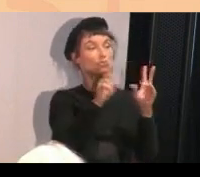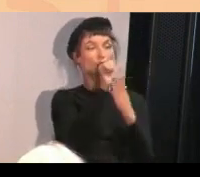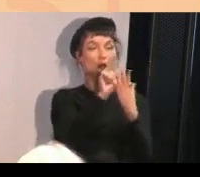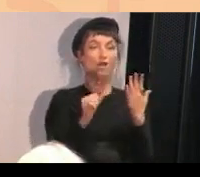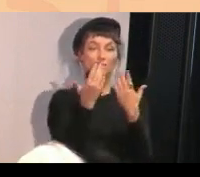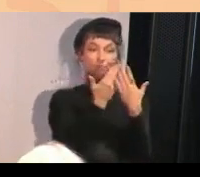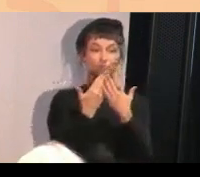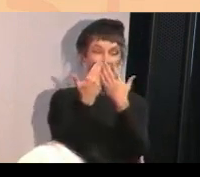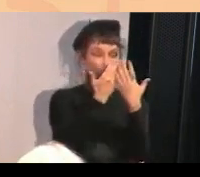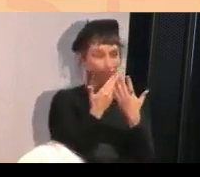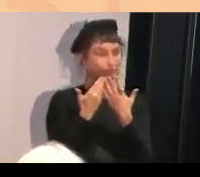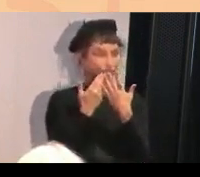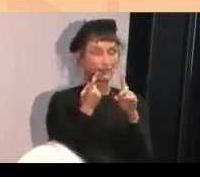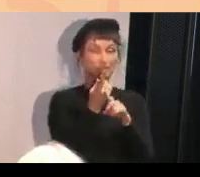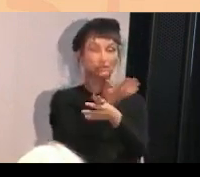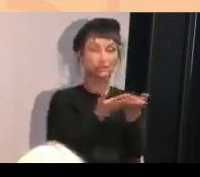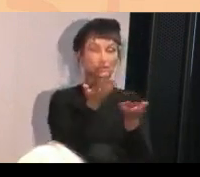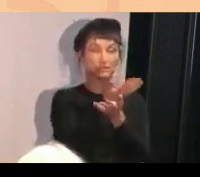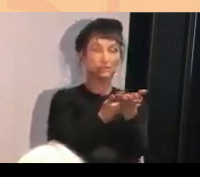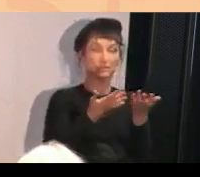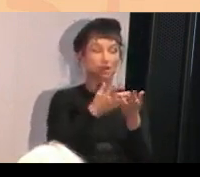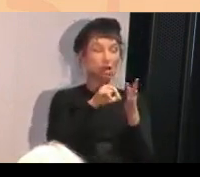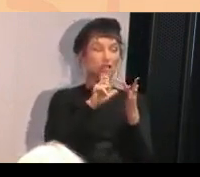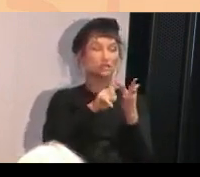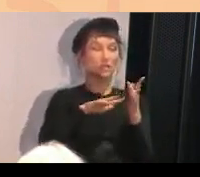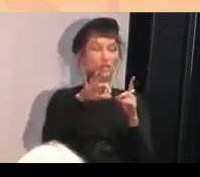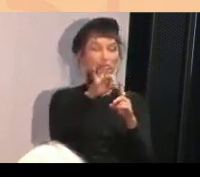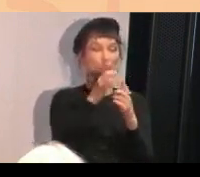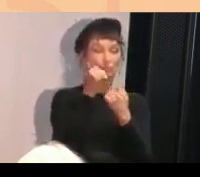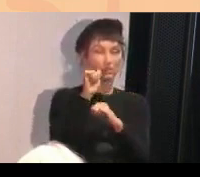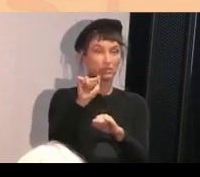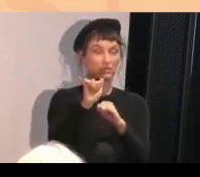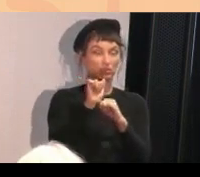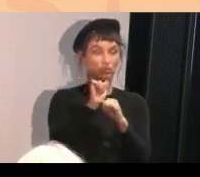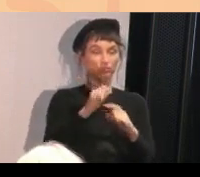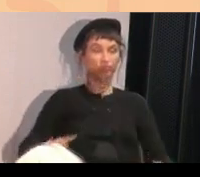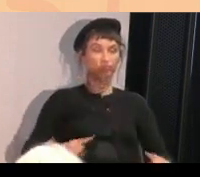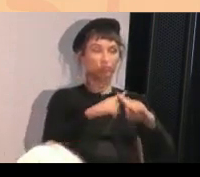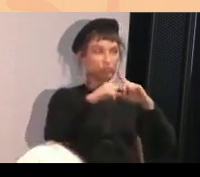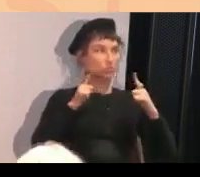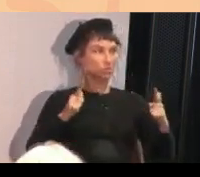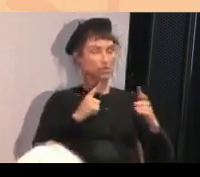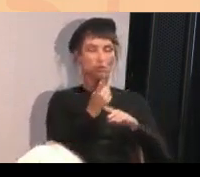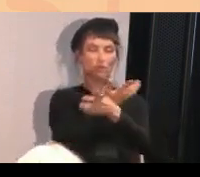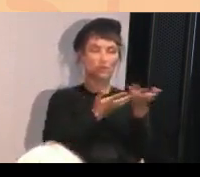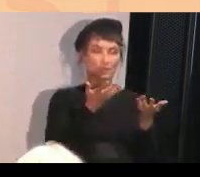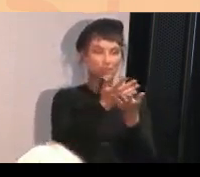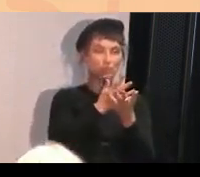discussion of ICIP protection intersects with big conversations nationally and internationally